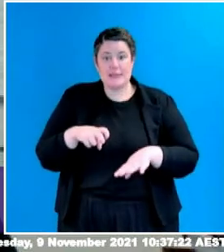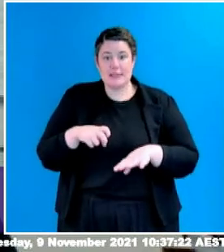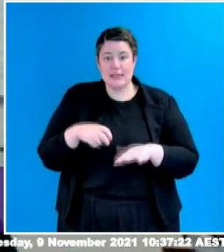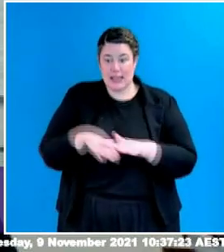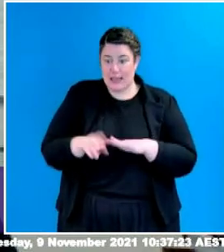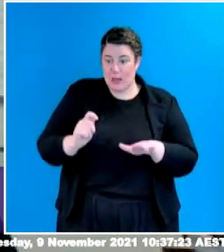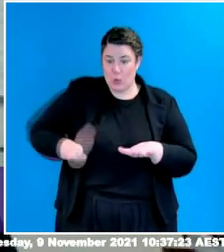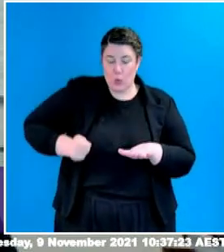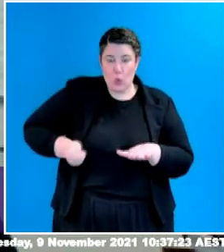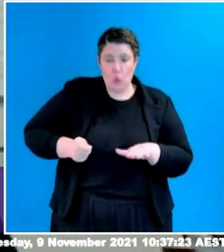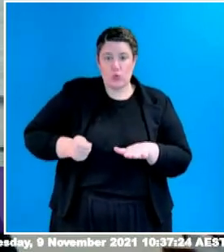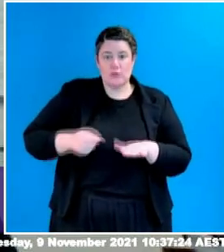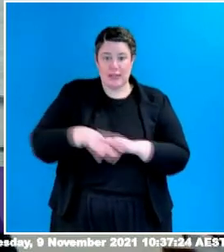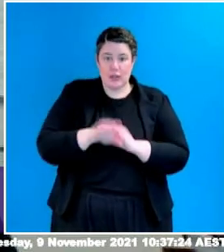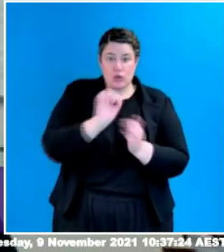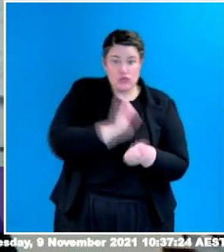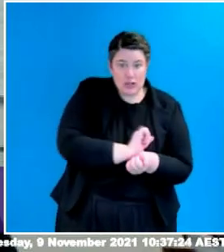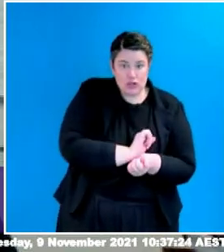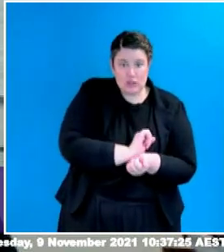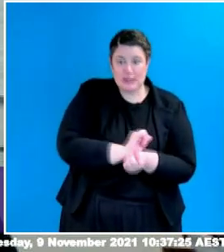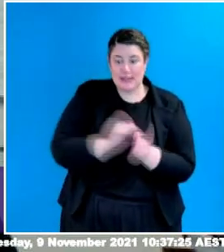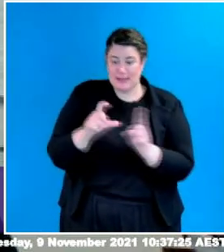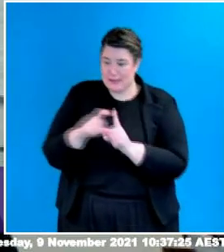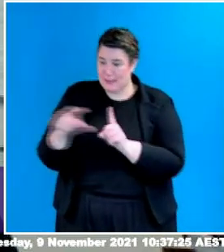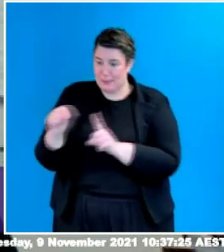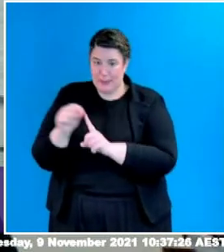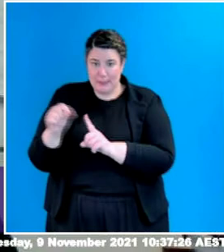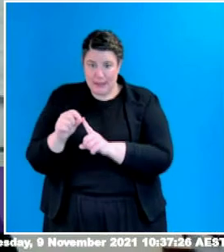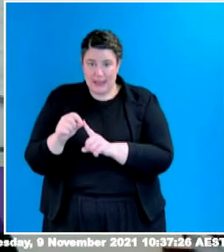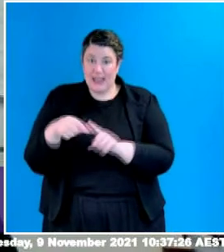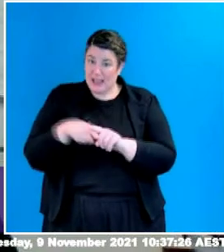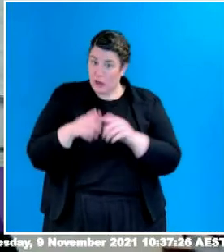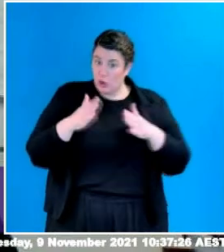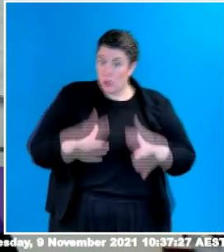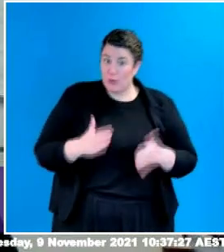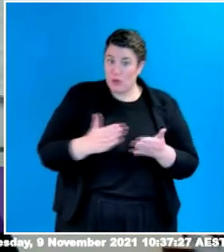the courts, in Corrections, in DPP and even in the Human Rights Commission in